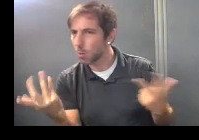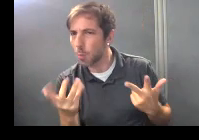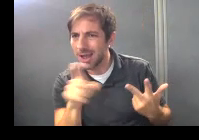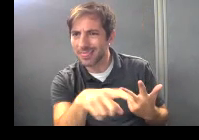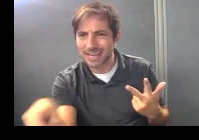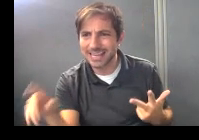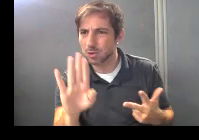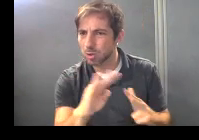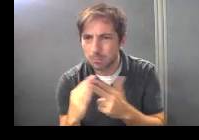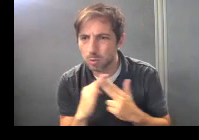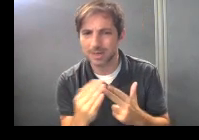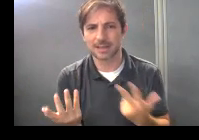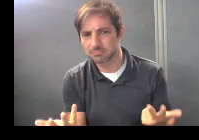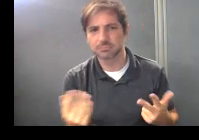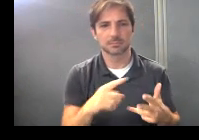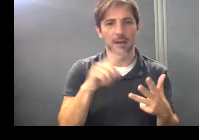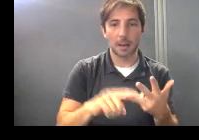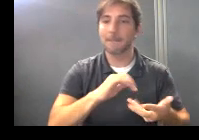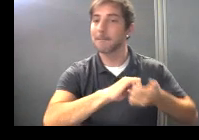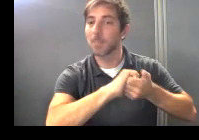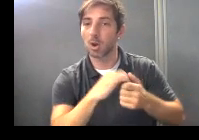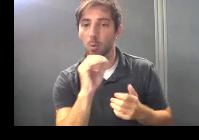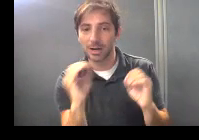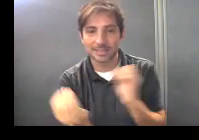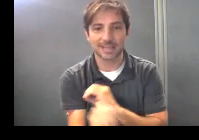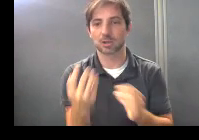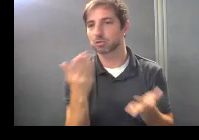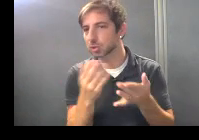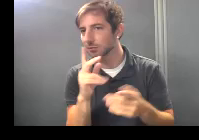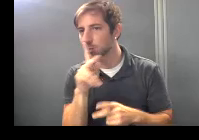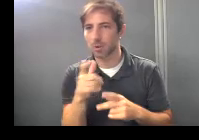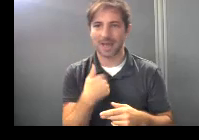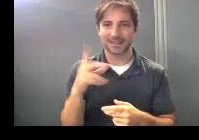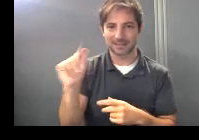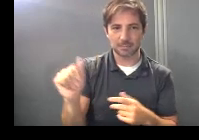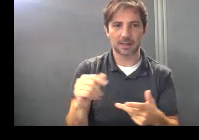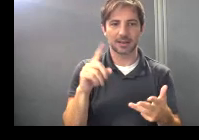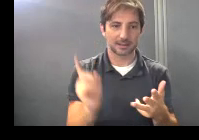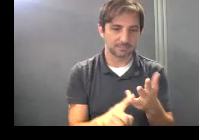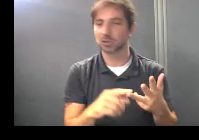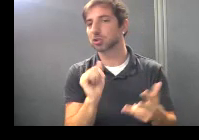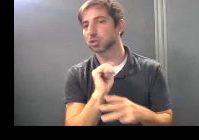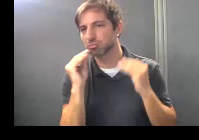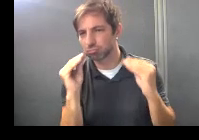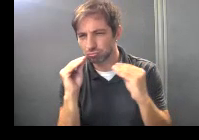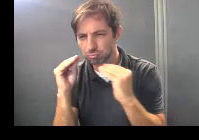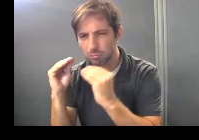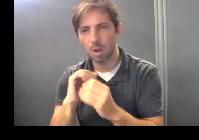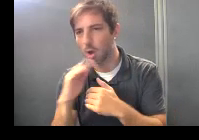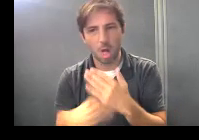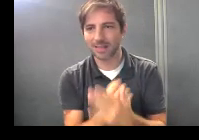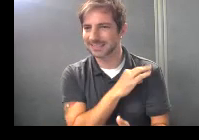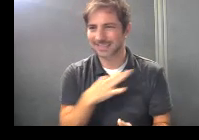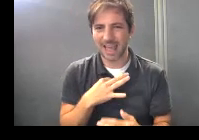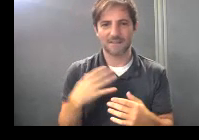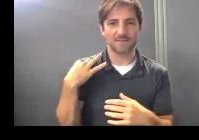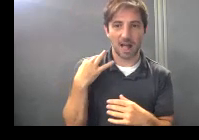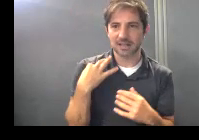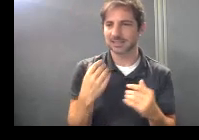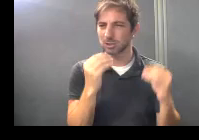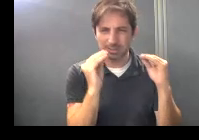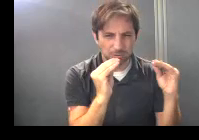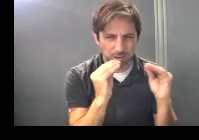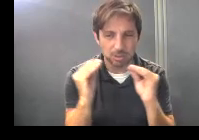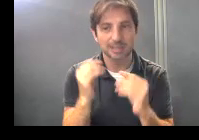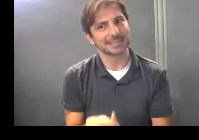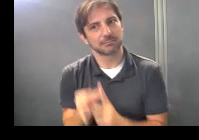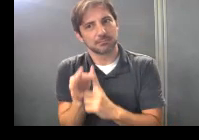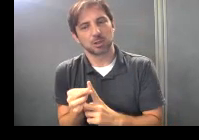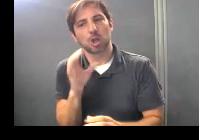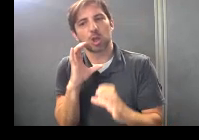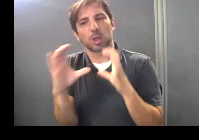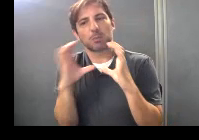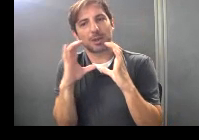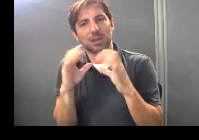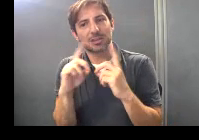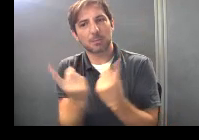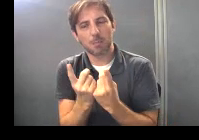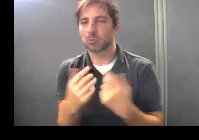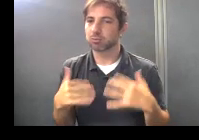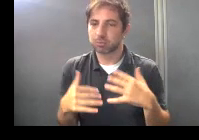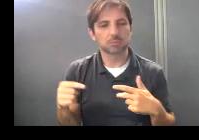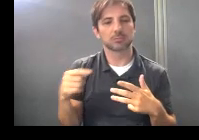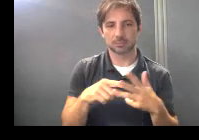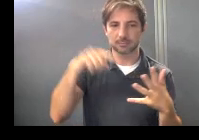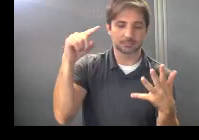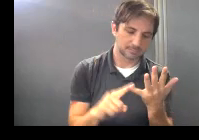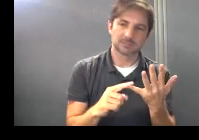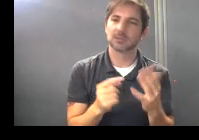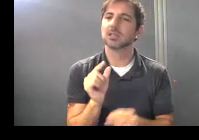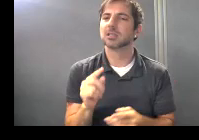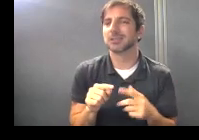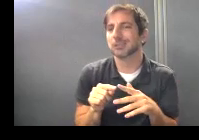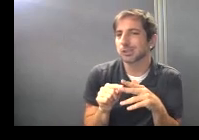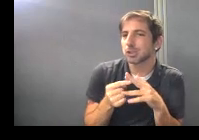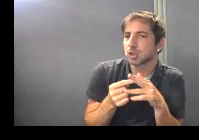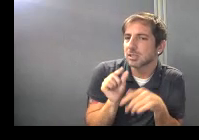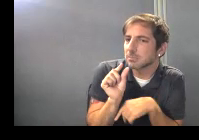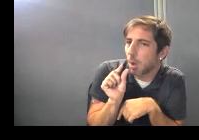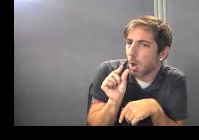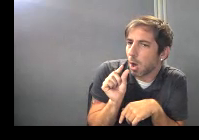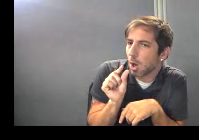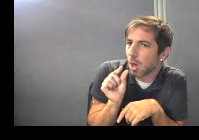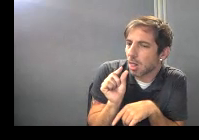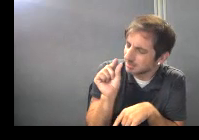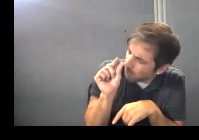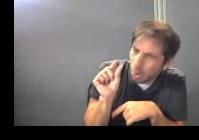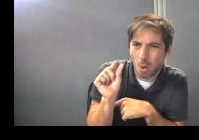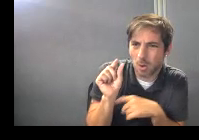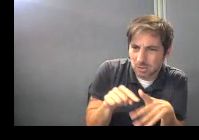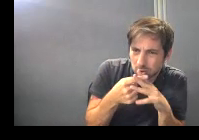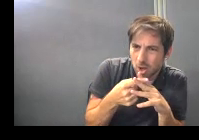SERVING PEOPLE WITH DISABILITIES, TRAIN ALL STAFF AND VOLUNTEERS AND VENUES DON'T BE TOO